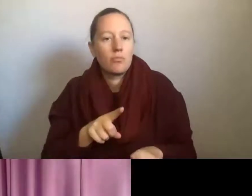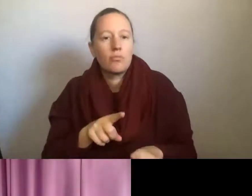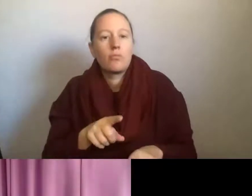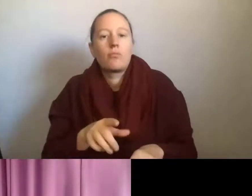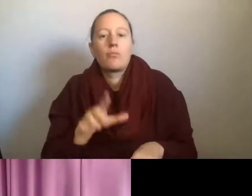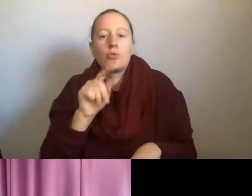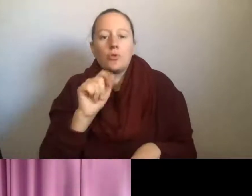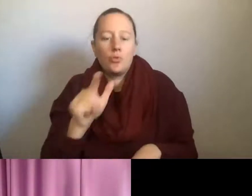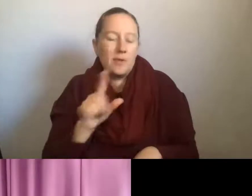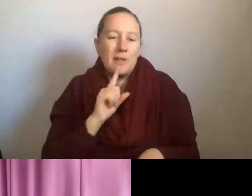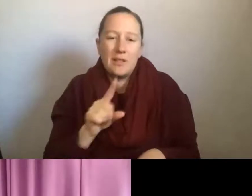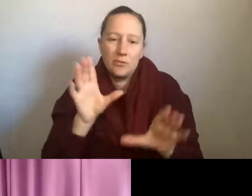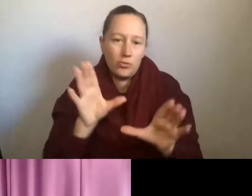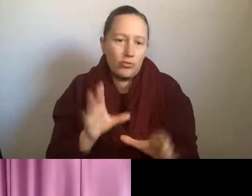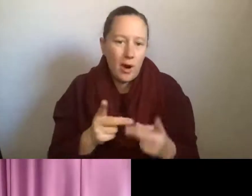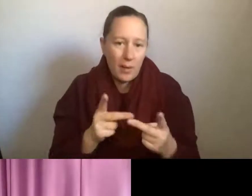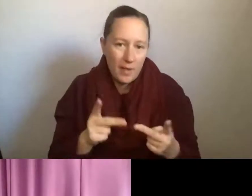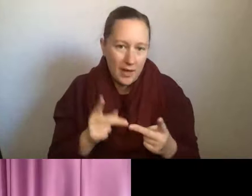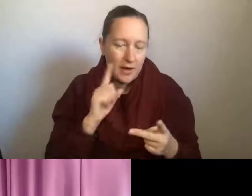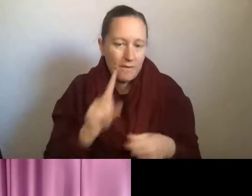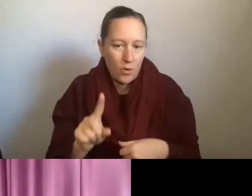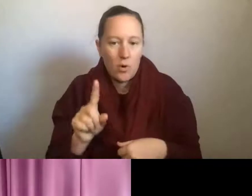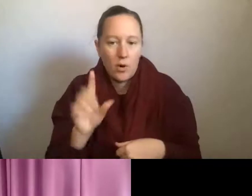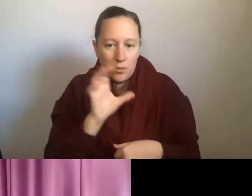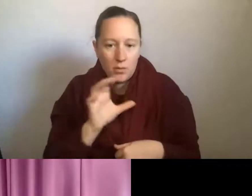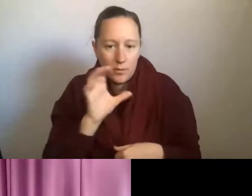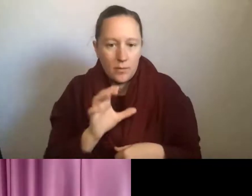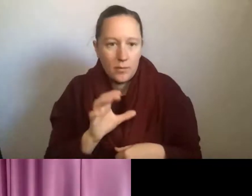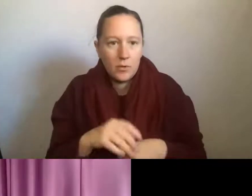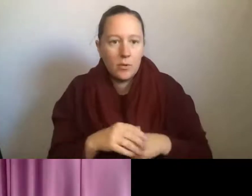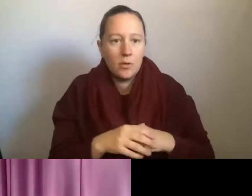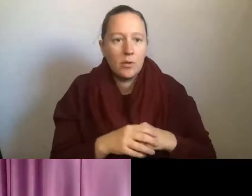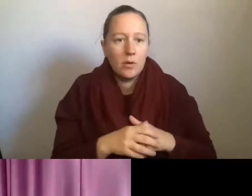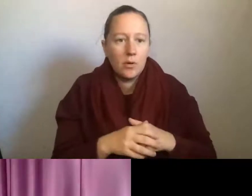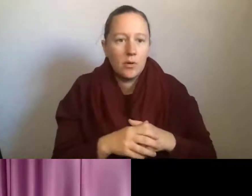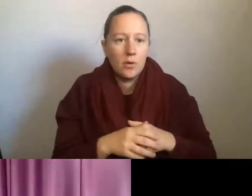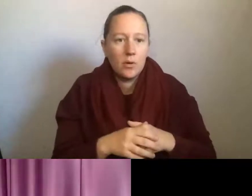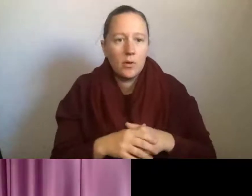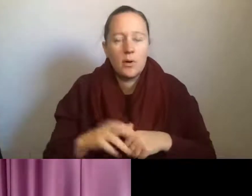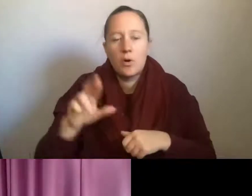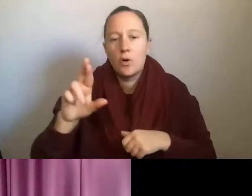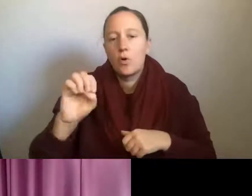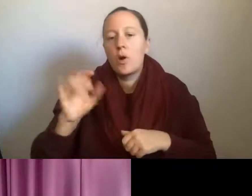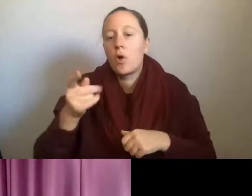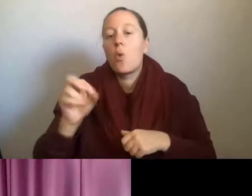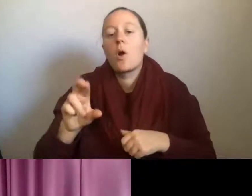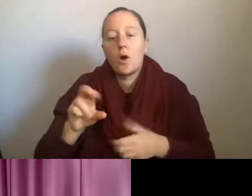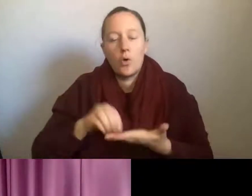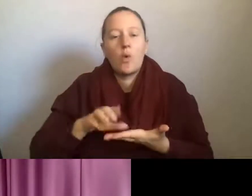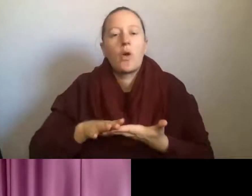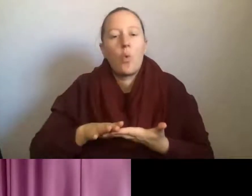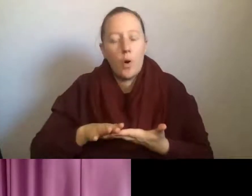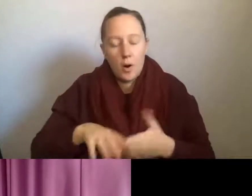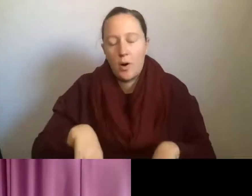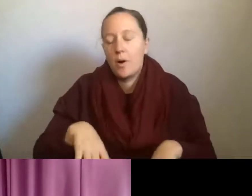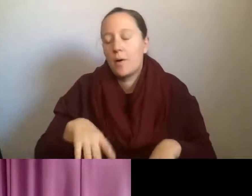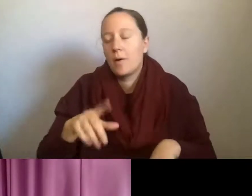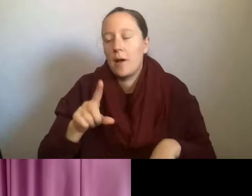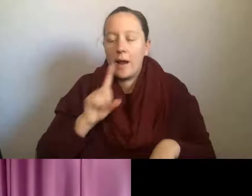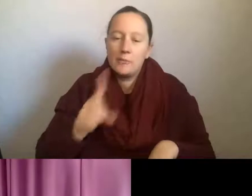to go and I think .. . Lisa Chadwick: Yeah. Sheri Cummins: .. . you also mentioned .. . Lisa Chadwick: With RePORTER .. . Sheri Cummins: I'm sorry. Lisa Chadwick: The RePORTER is really good and I'm sure that there have been sections